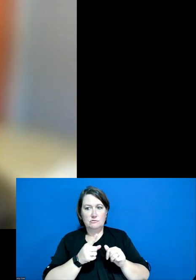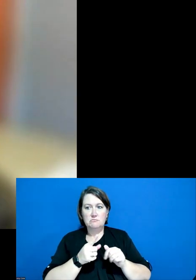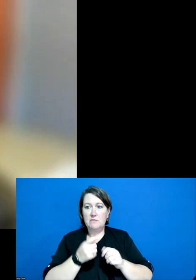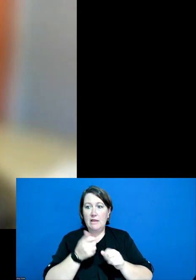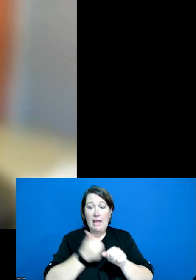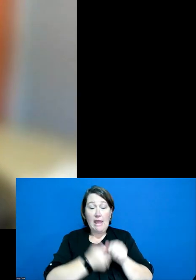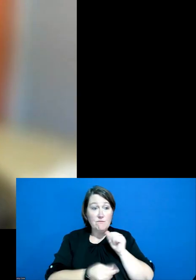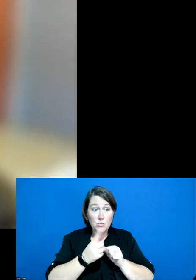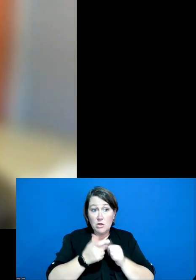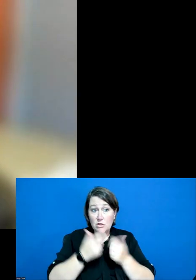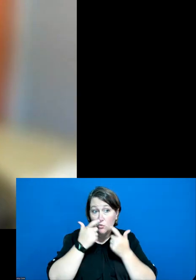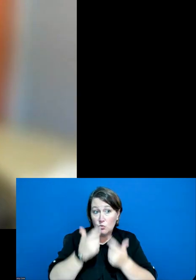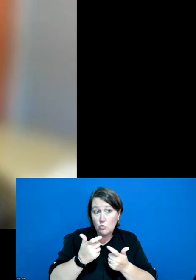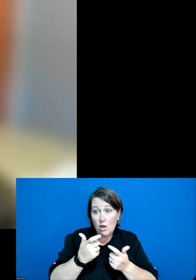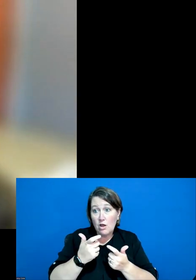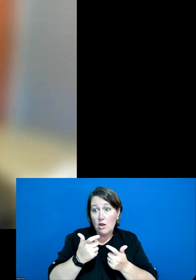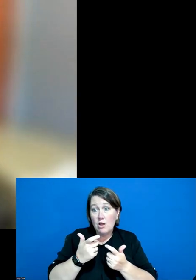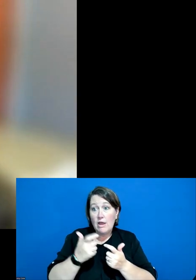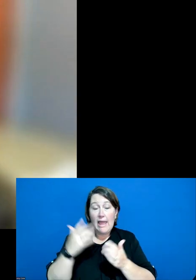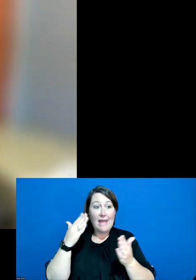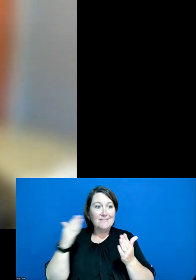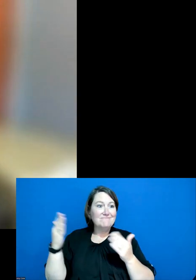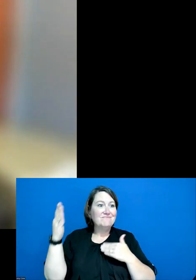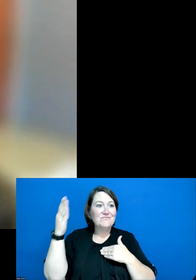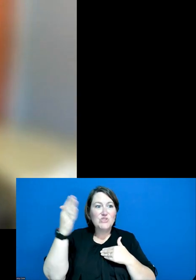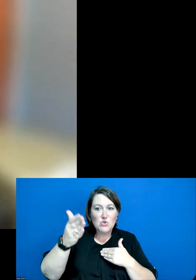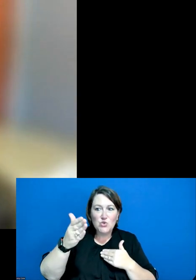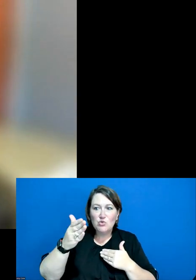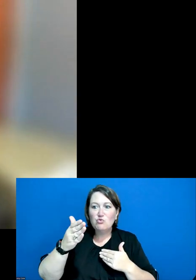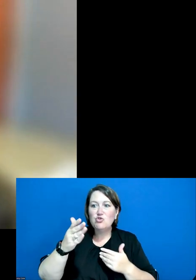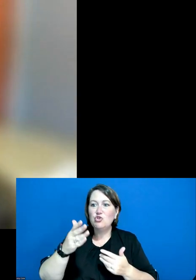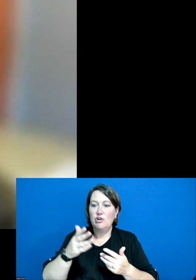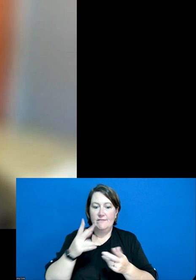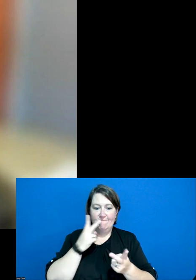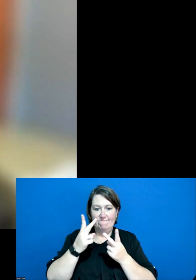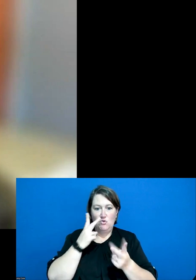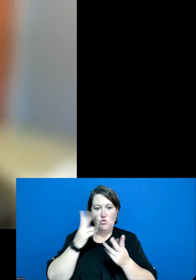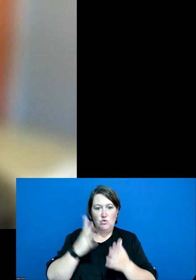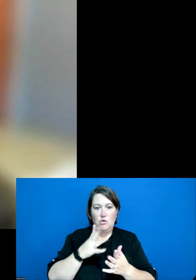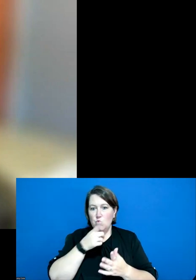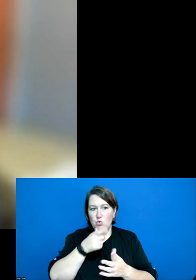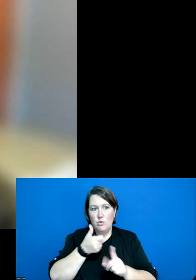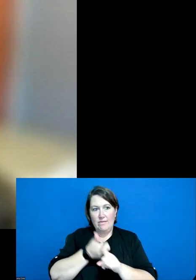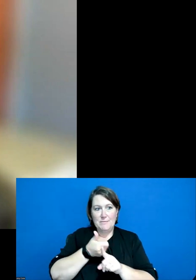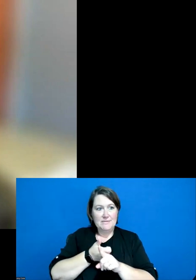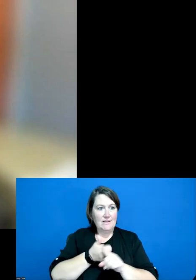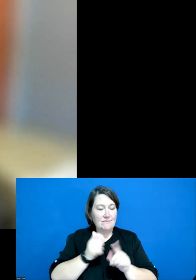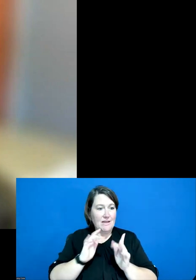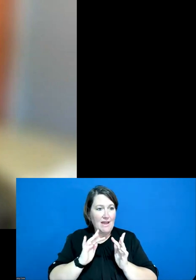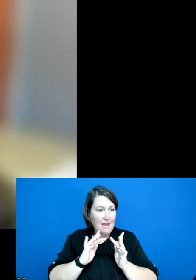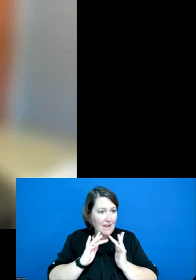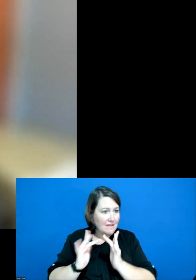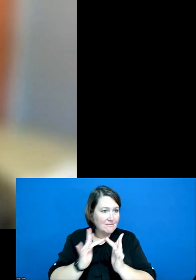watching and even future viewers either online. Less partner together.